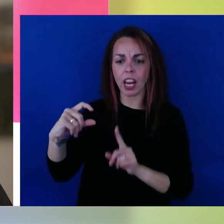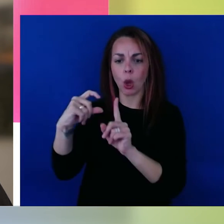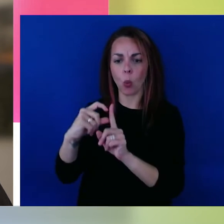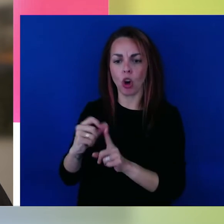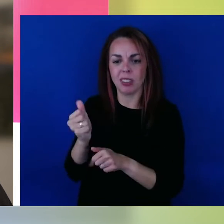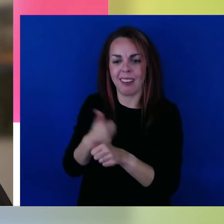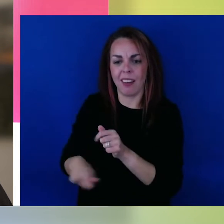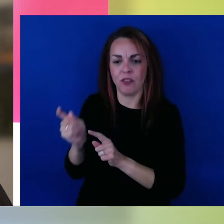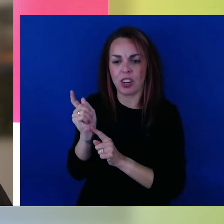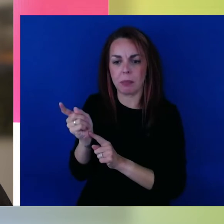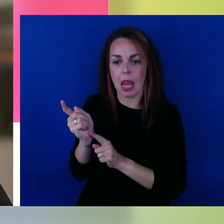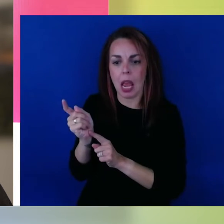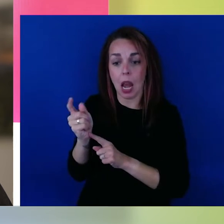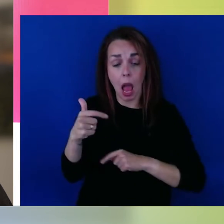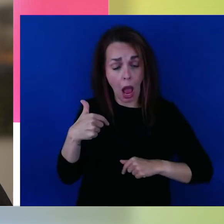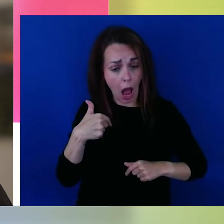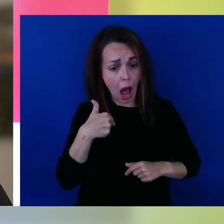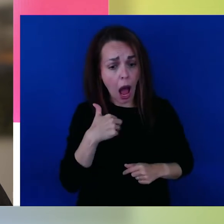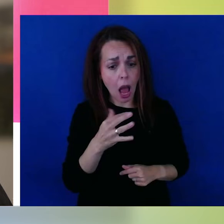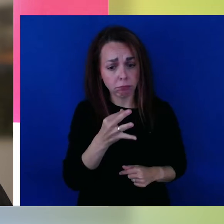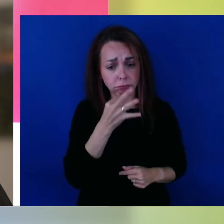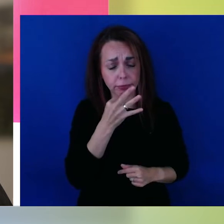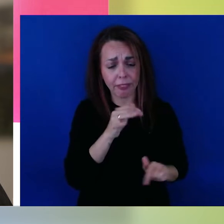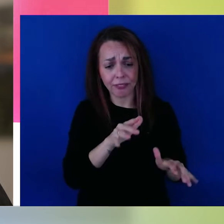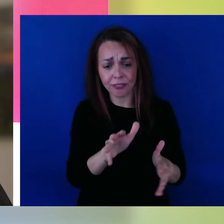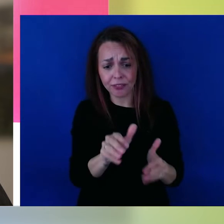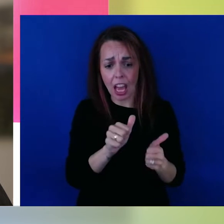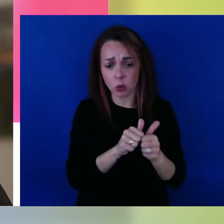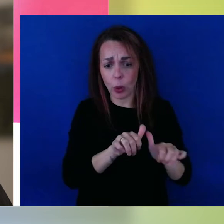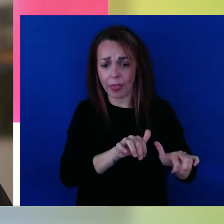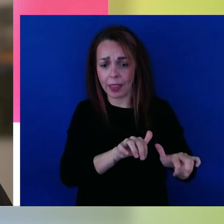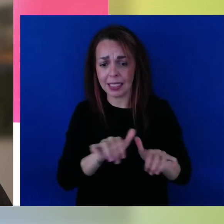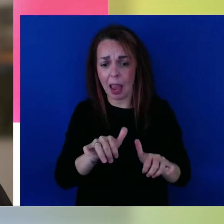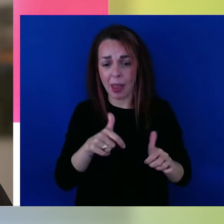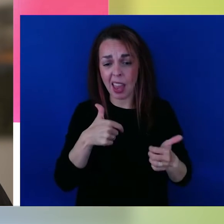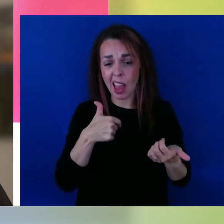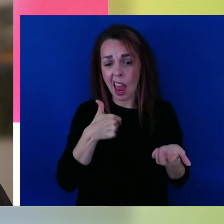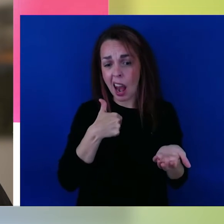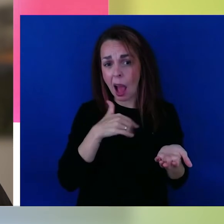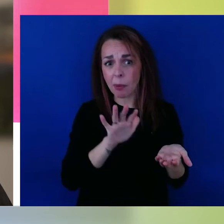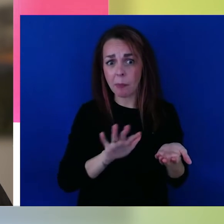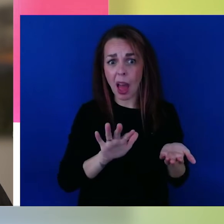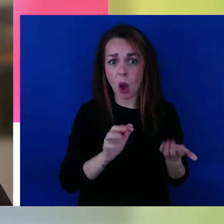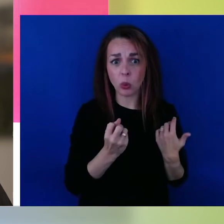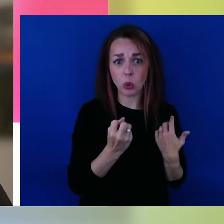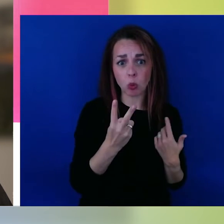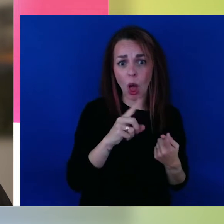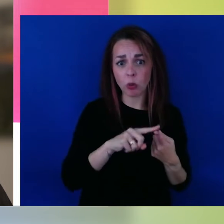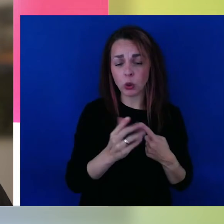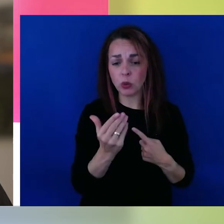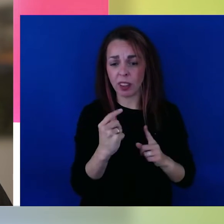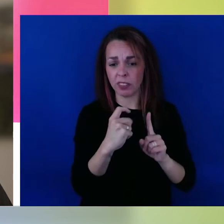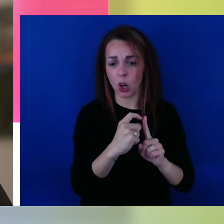I've been pretty damn fast with my typing and I type at around 12, 15 words per minute,